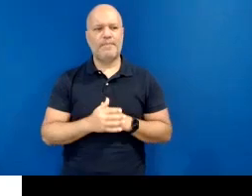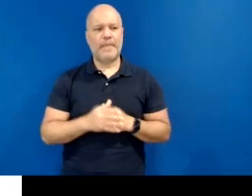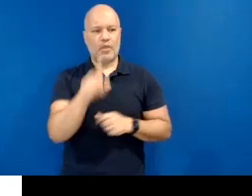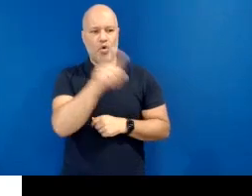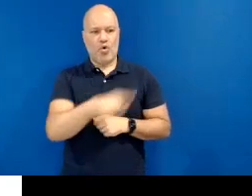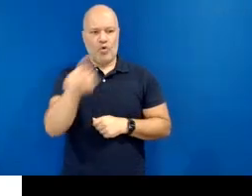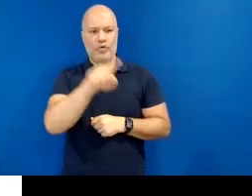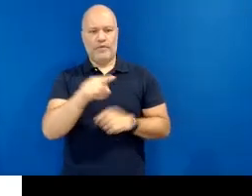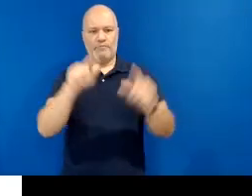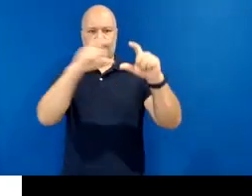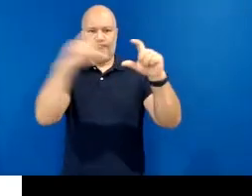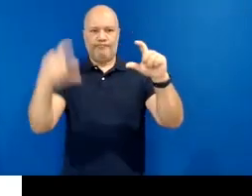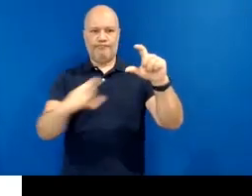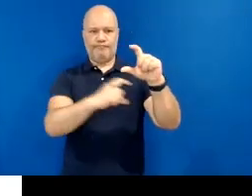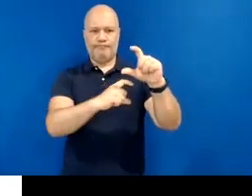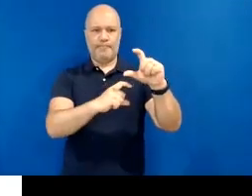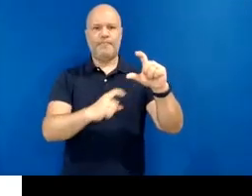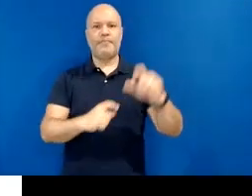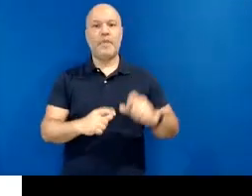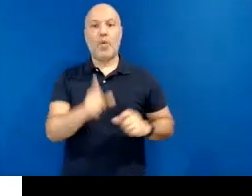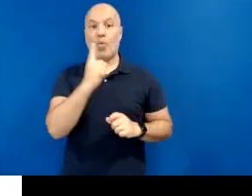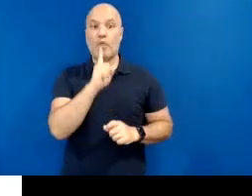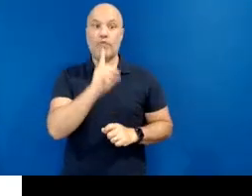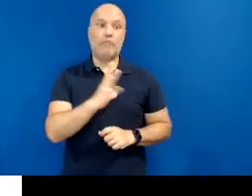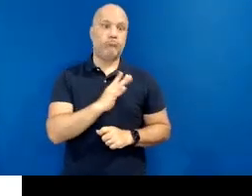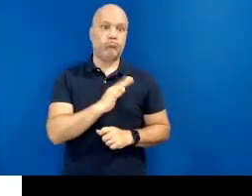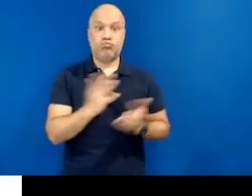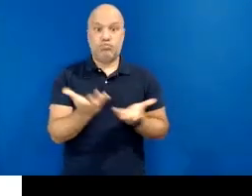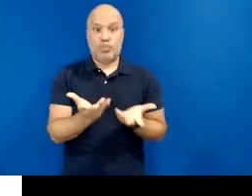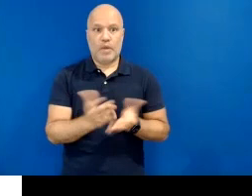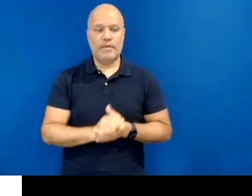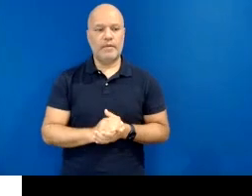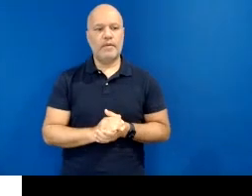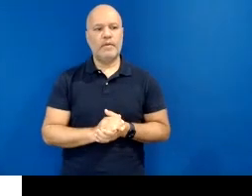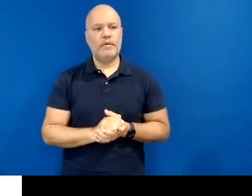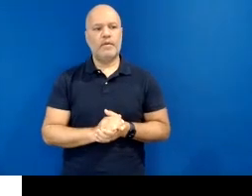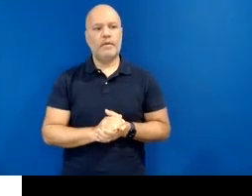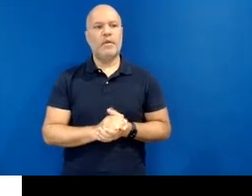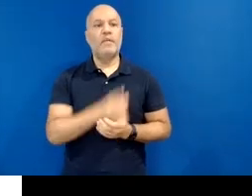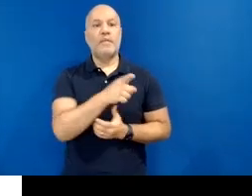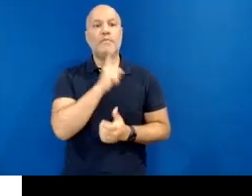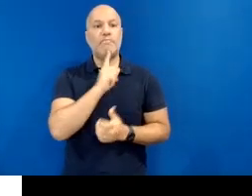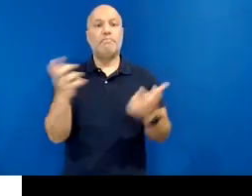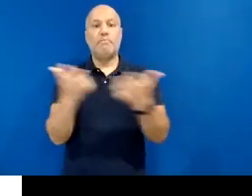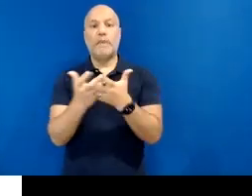And one thing that I really like about this is that this matches and connects with equity,